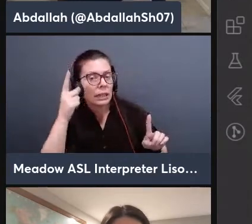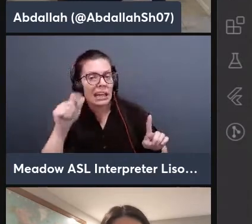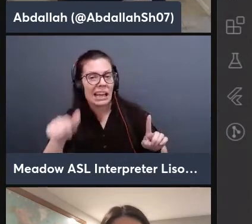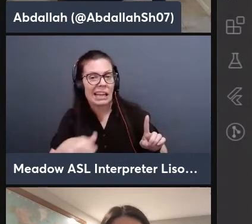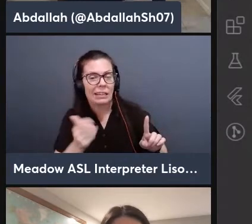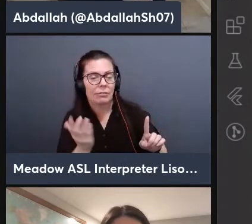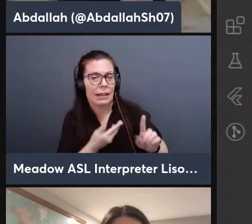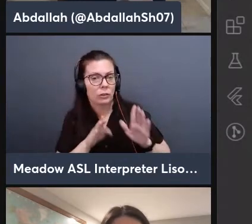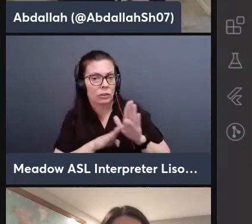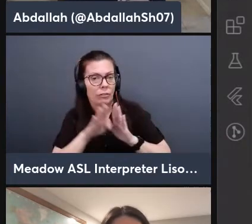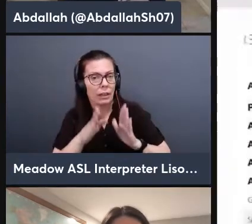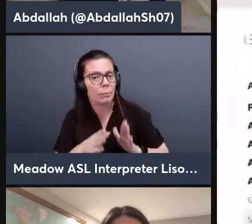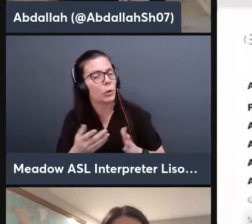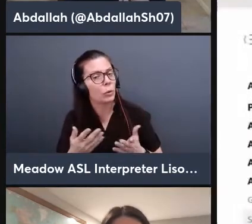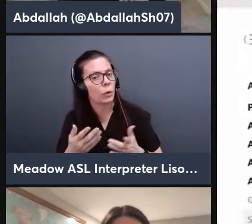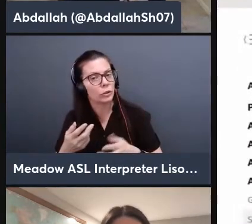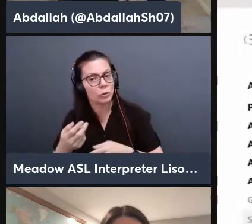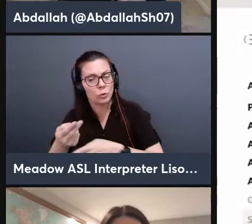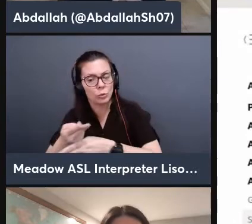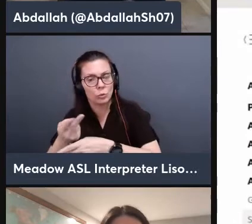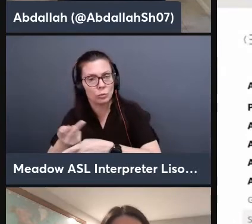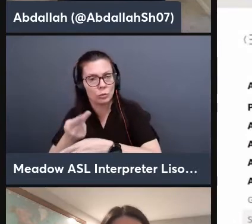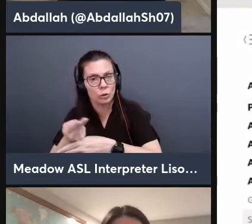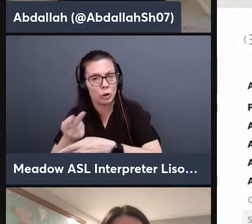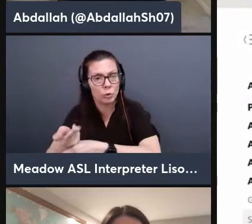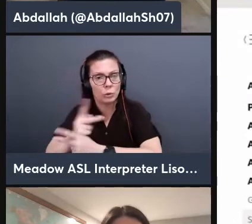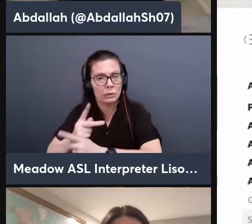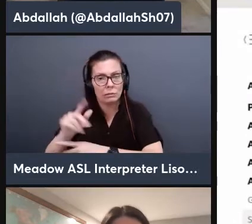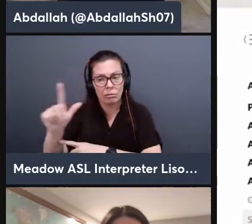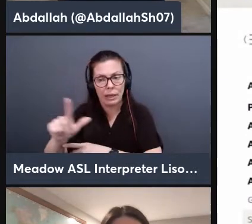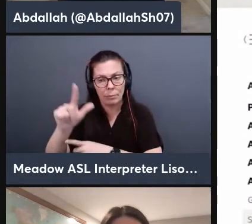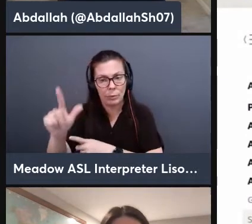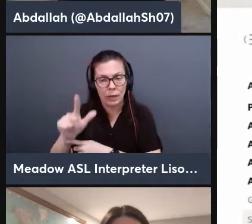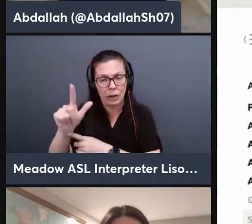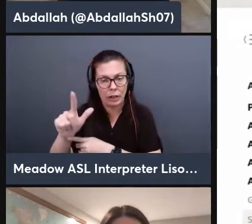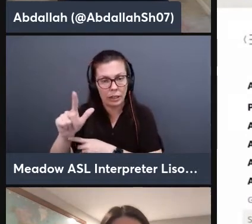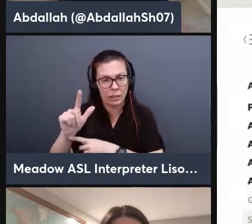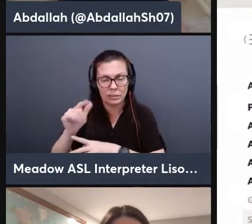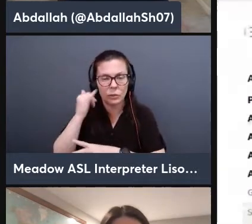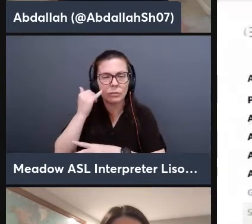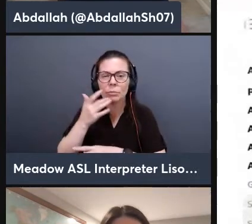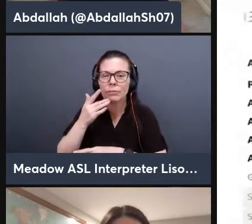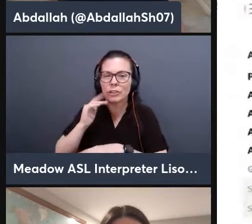that wanna use our library and want a better overview of, if they wanna set things up themselves, completely from scratch,